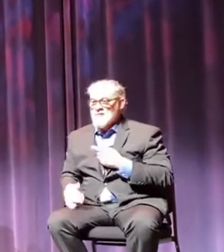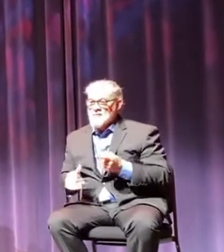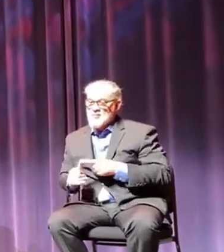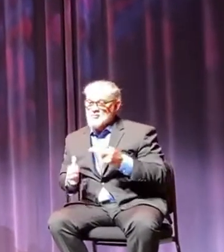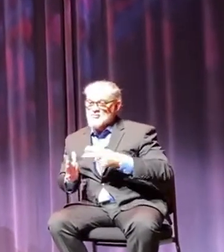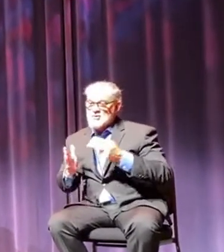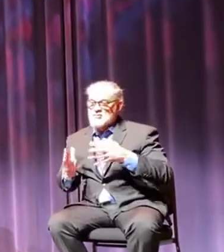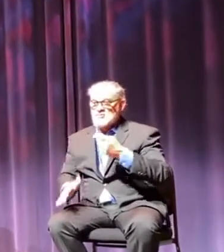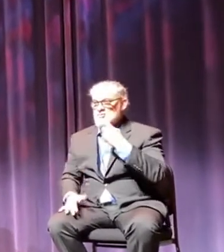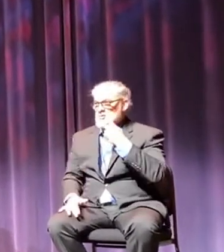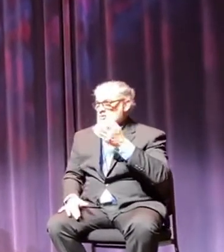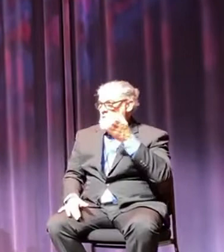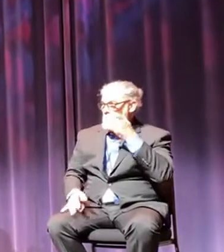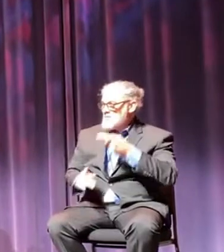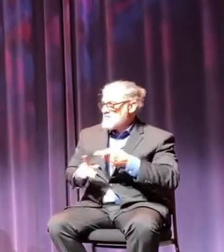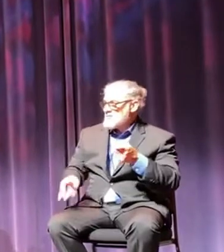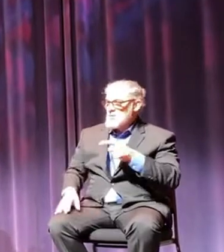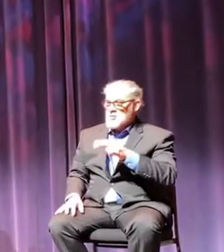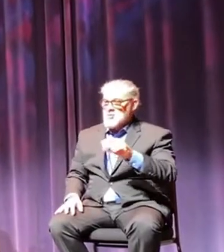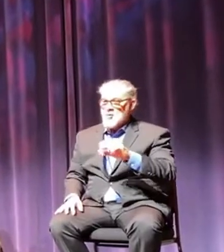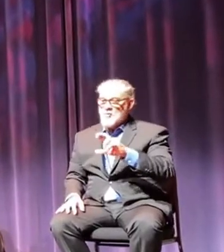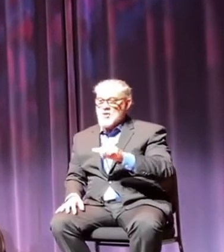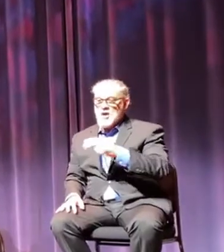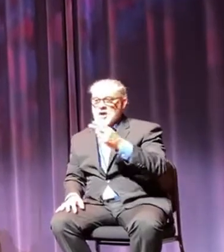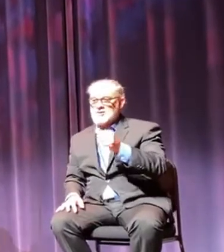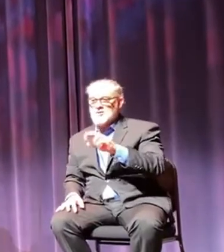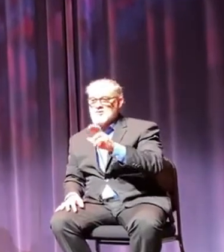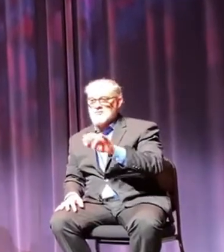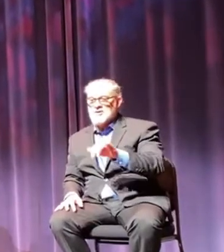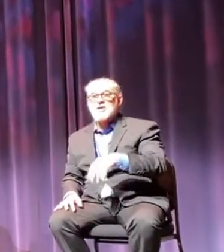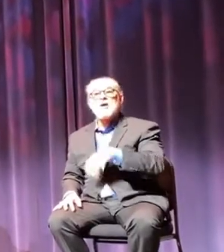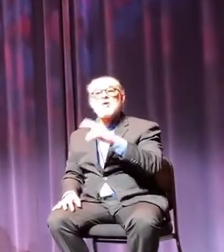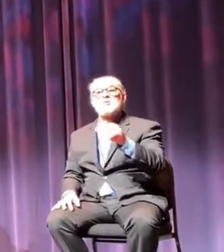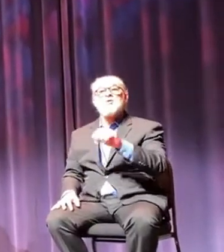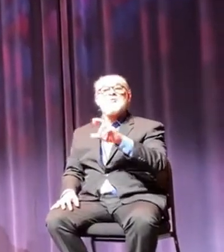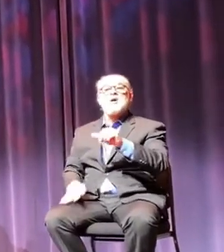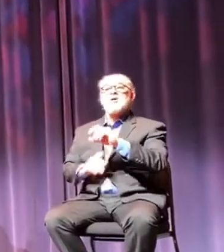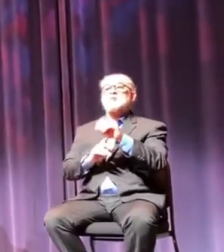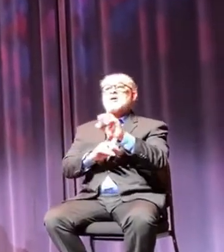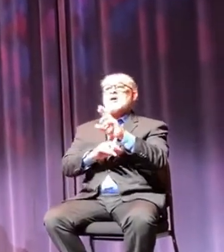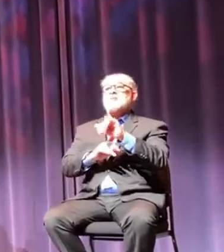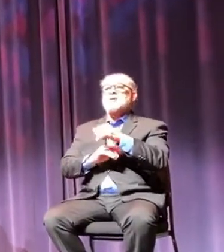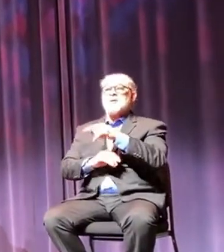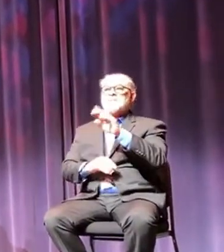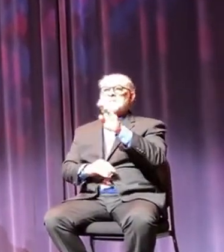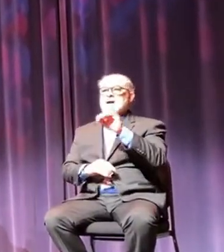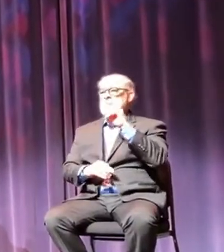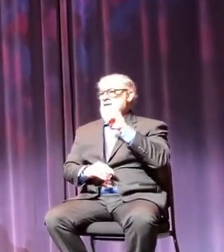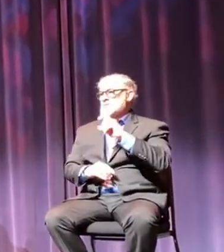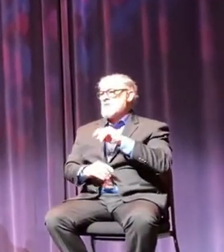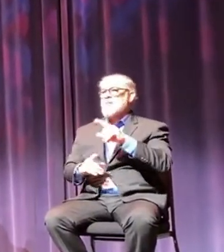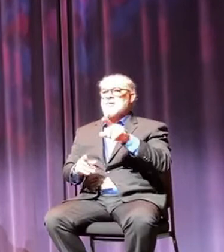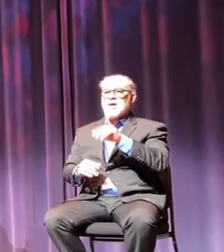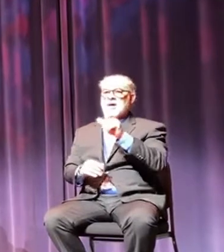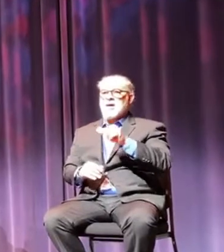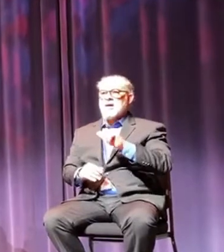who you just heard from, Nora Hikari. Nora Hikari is a bisexual Asian American transgender poet